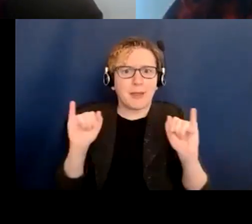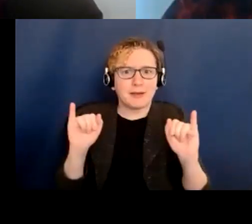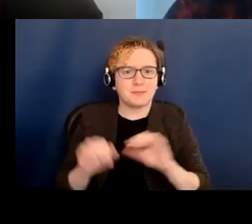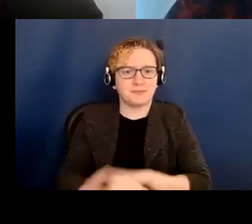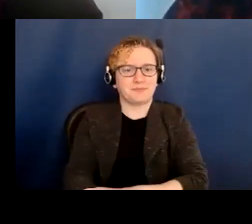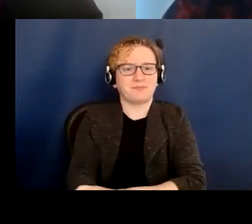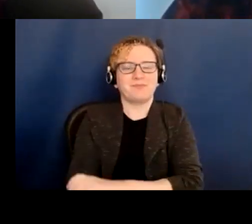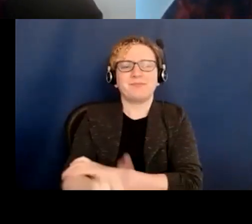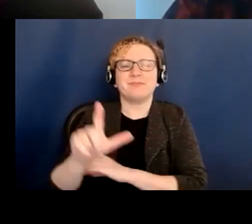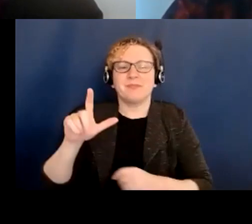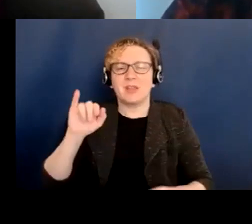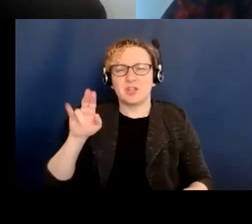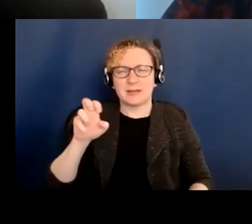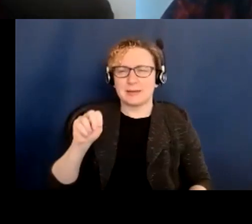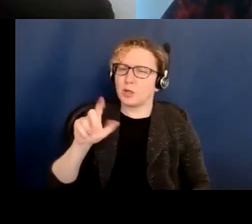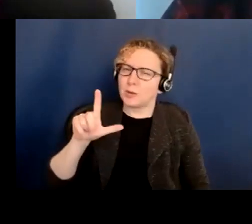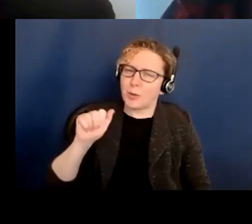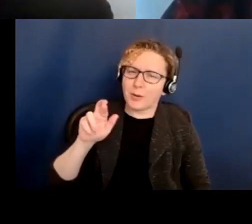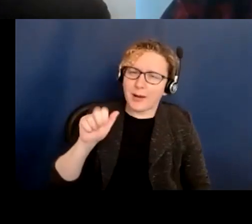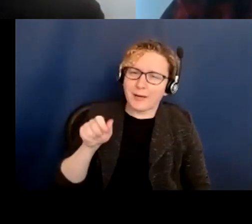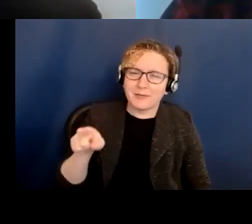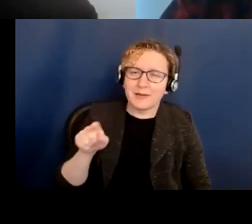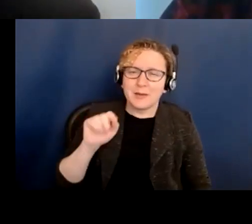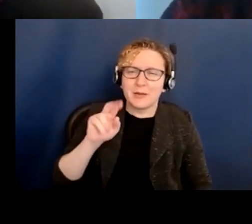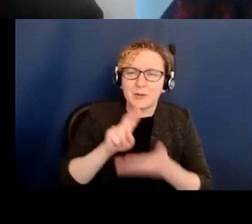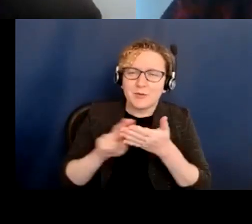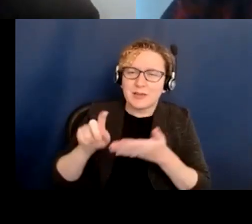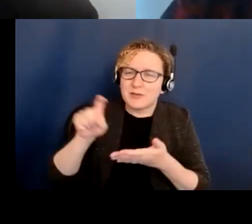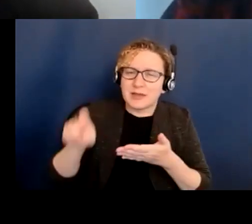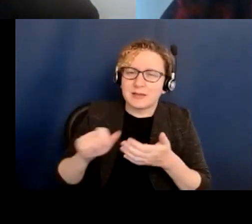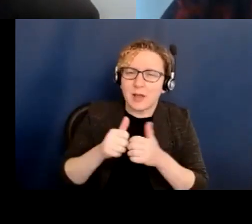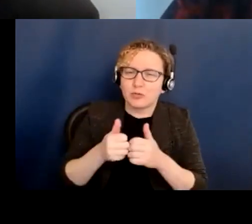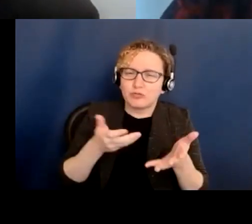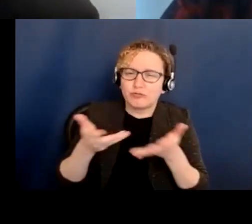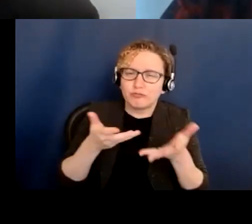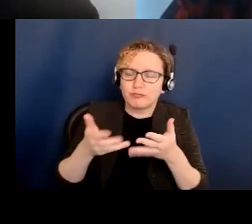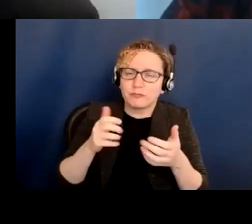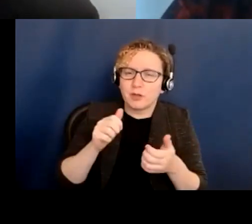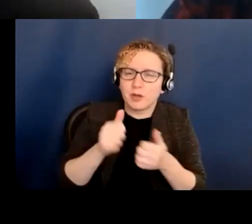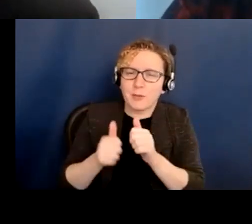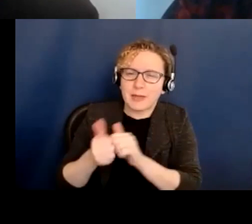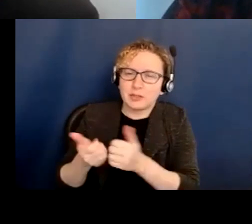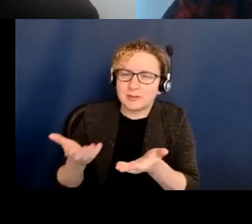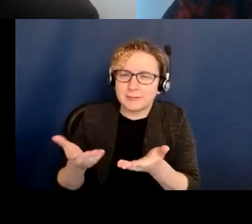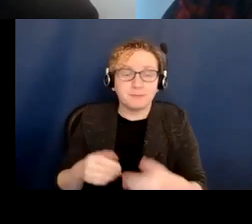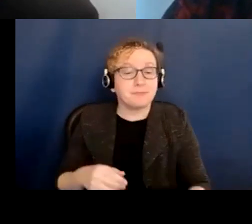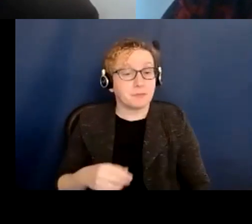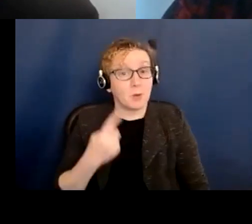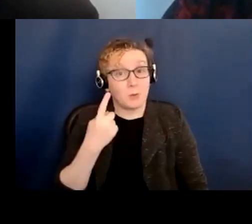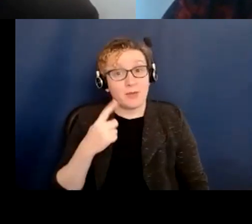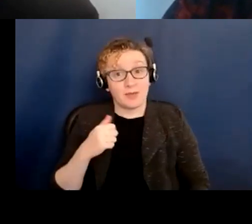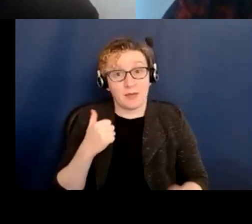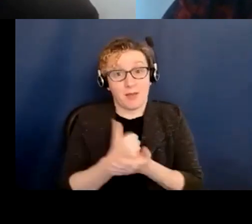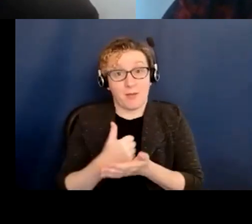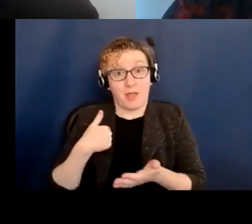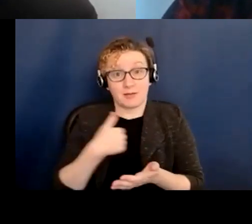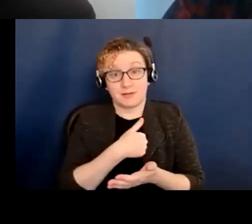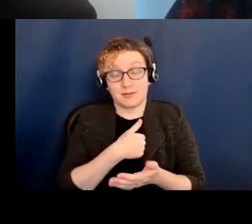I think one of the things that helps us is in many cases, if we are